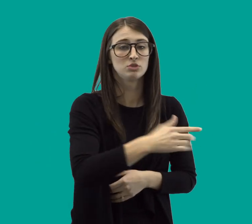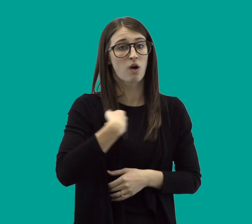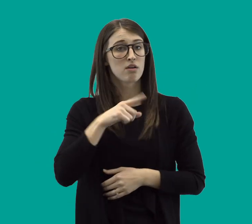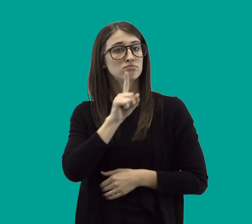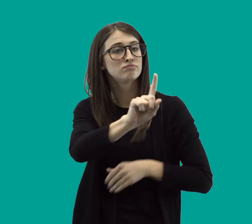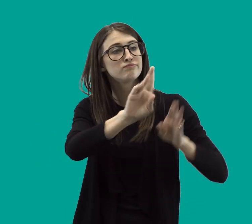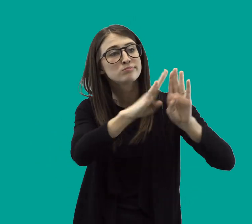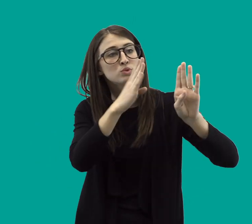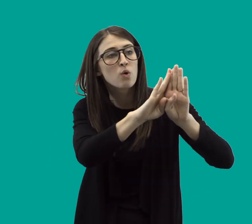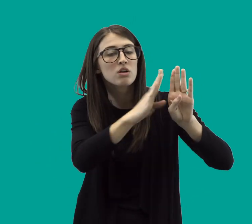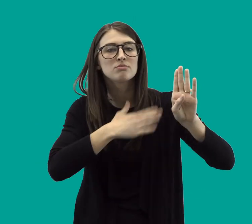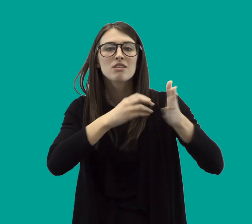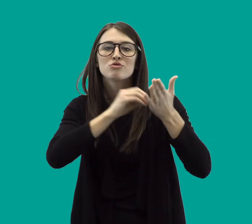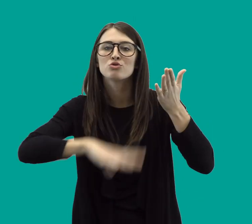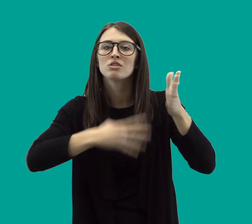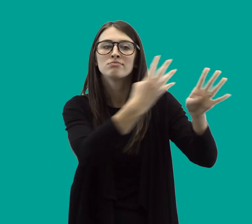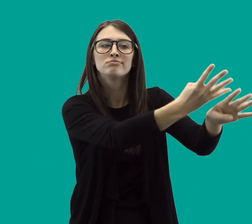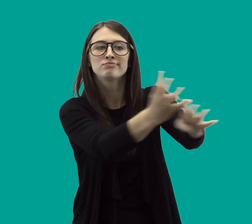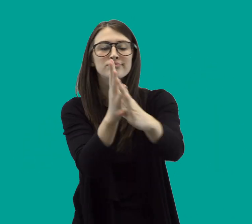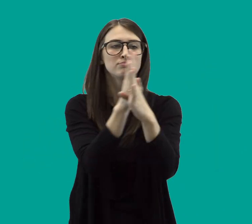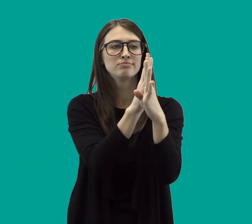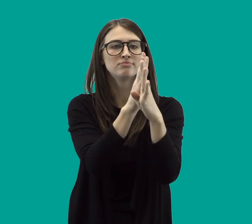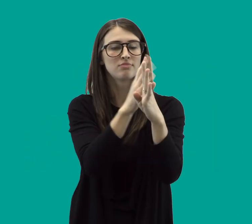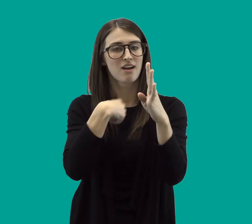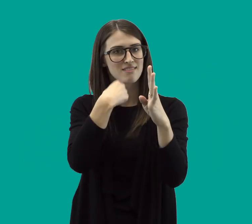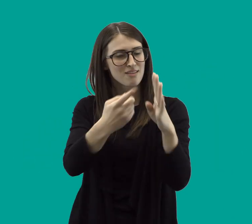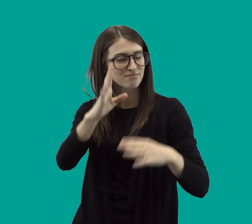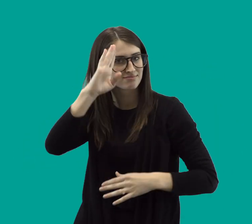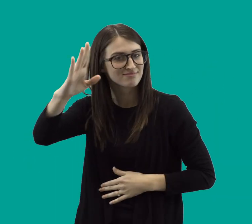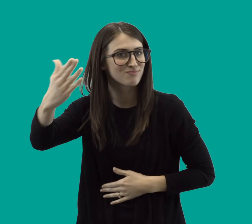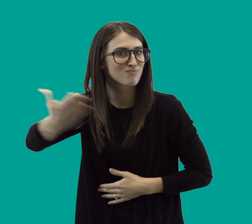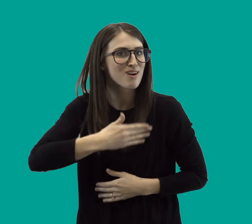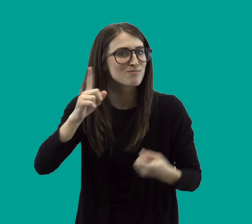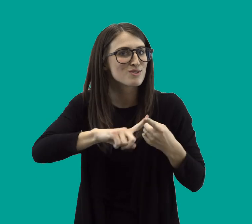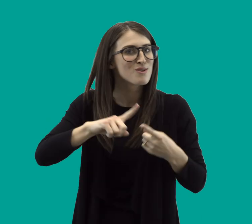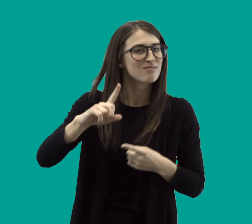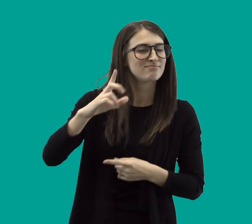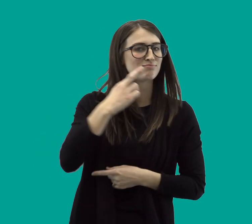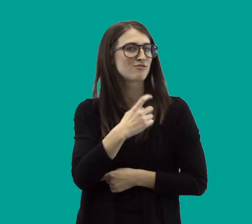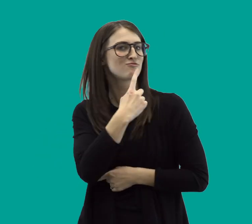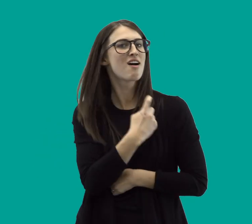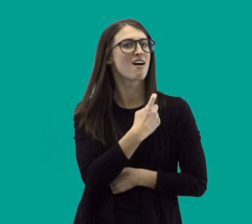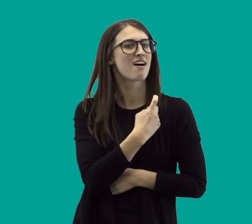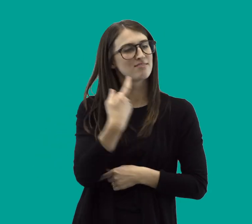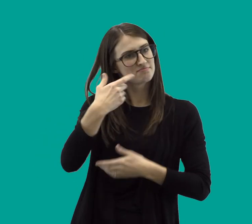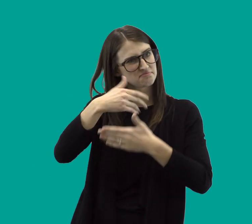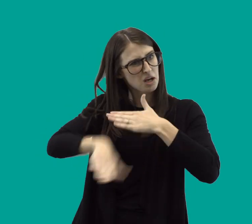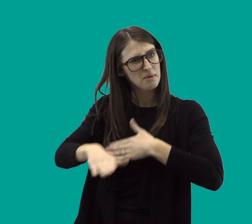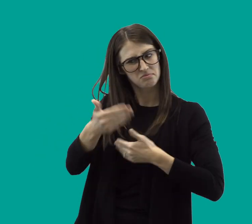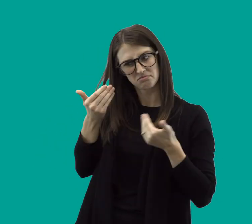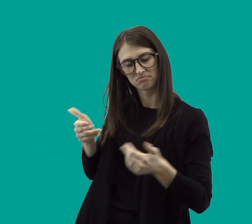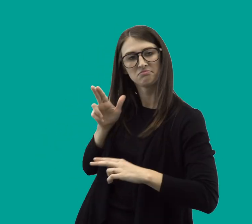my students line up at the door and I welcome them in to the restaurant and ask them to take a seat and